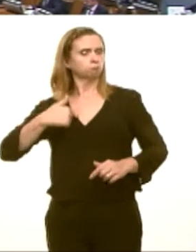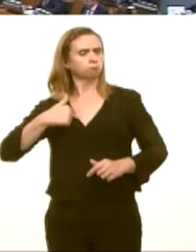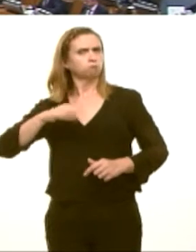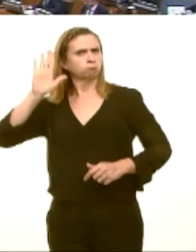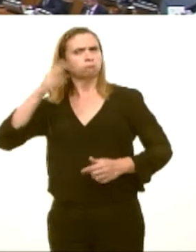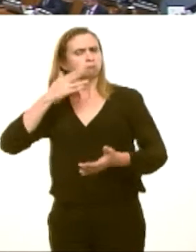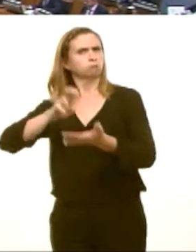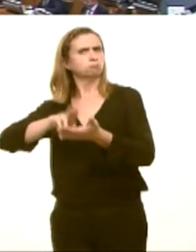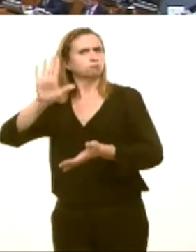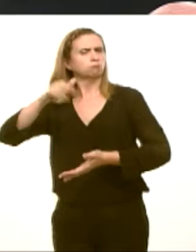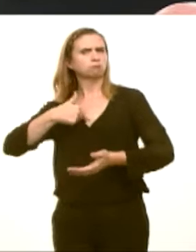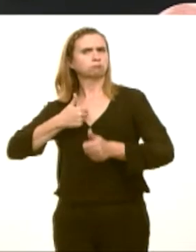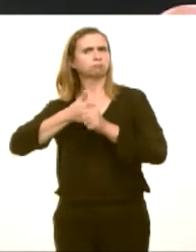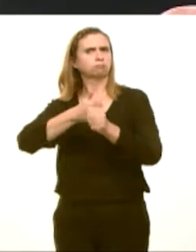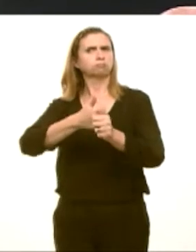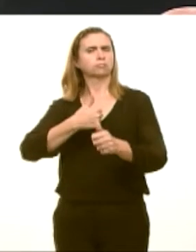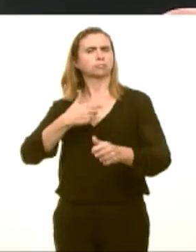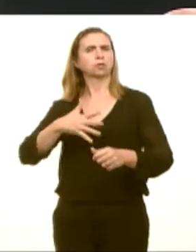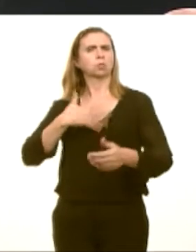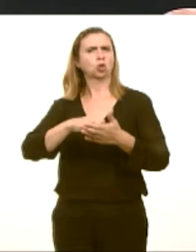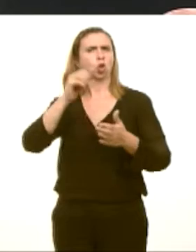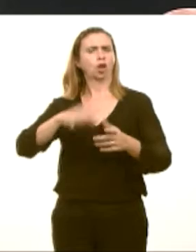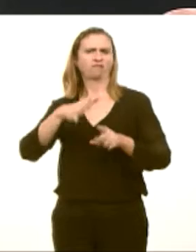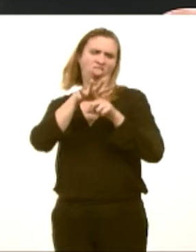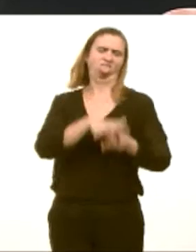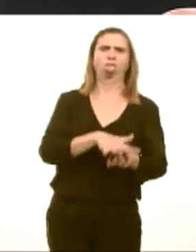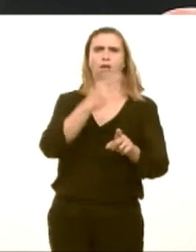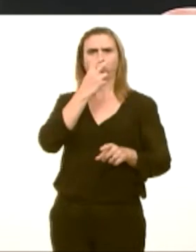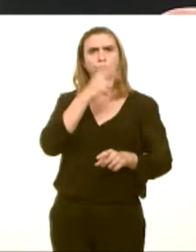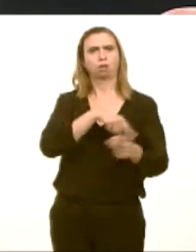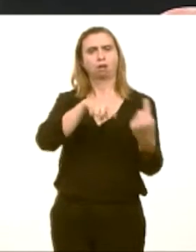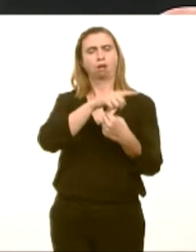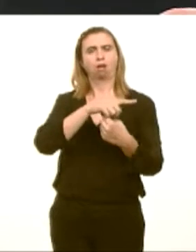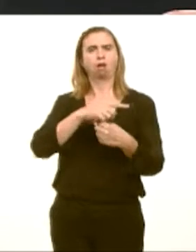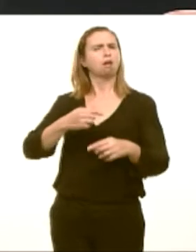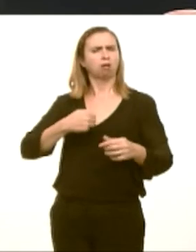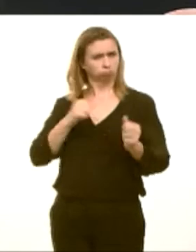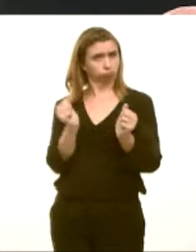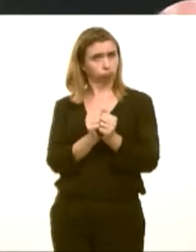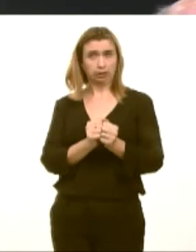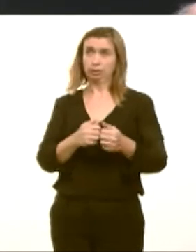campaign Say No to Ageism, and I think everybody in this Chamber would agree that ageism has no place in twenty-first century Wales.